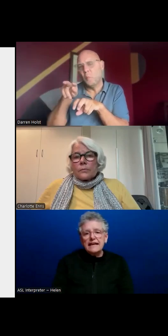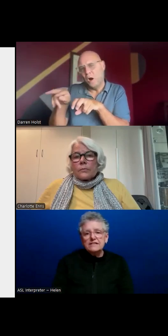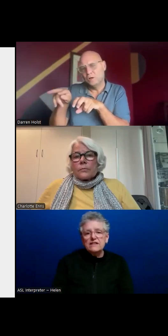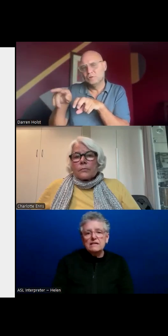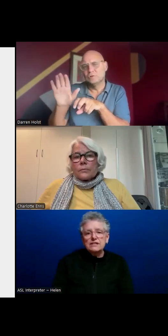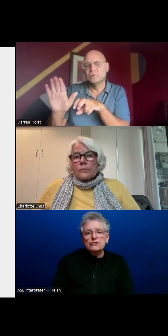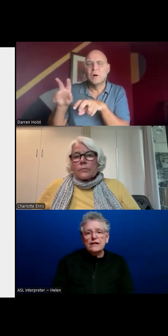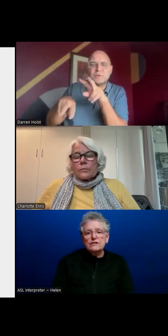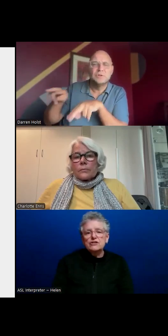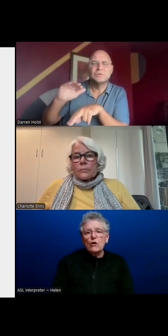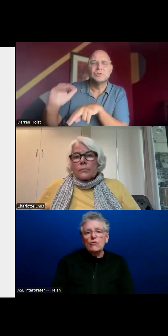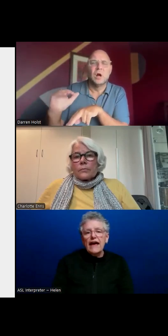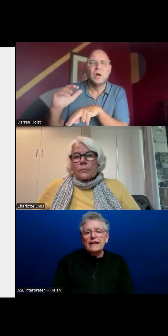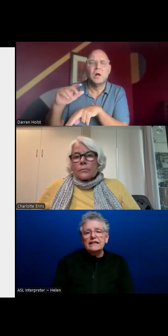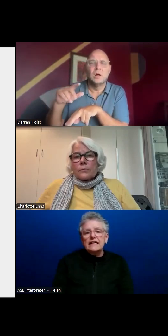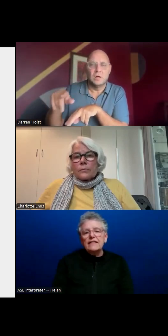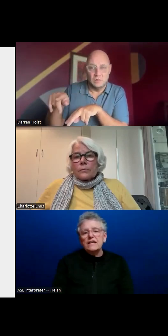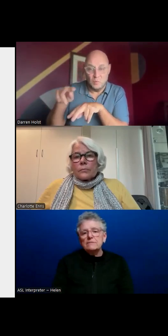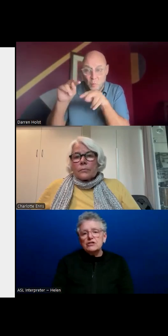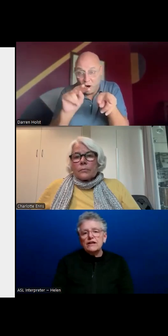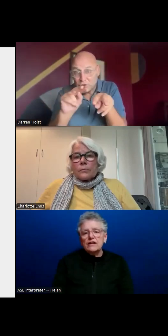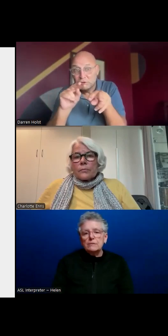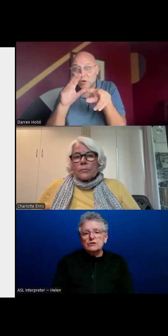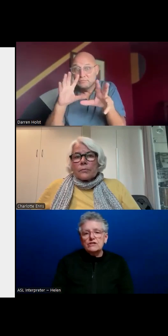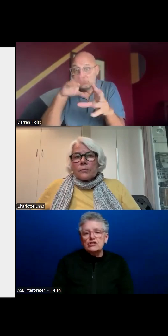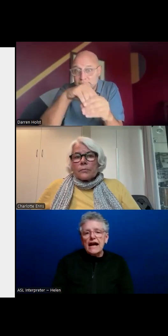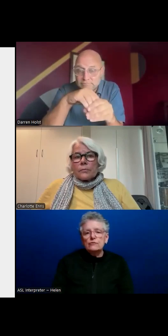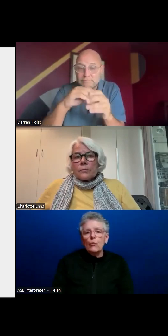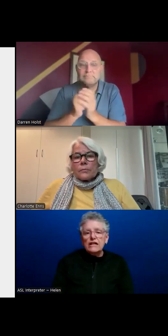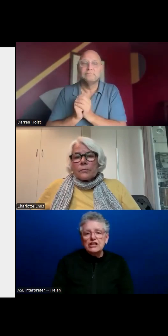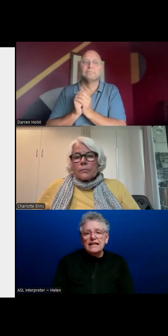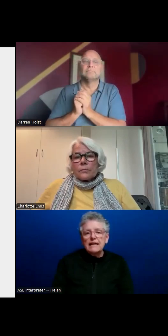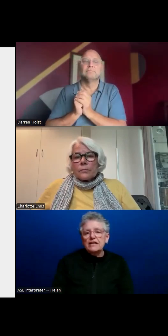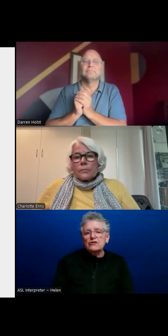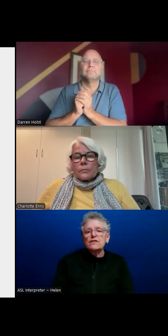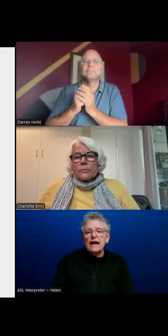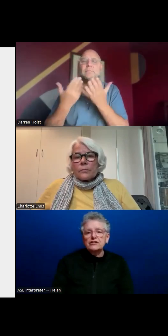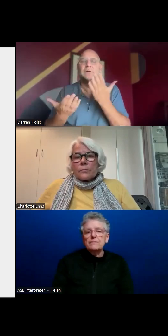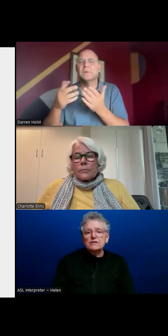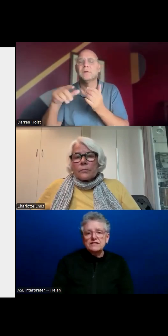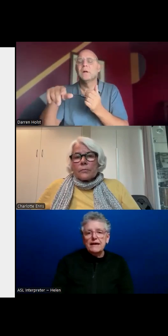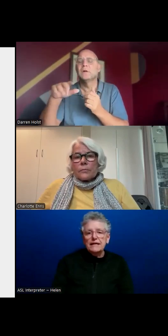And they should sit next to the administrator, so that the administrator can observe the child watching and make sure that they're actually